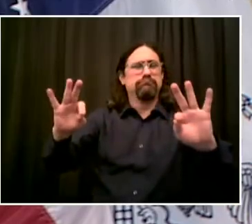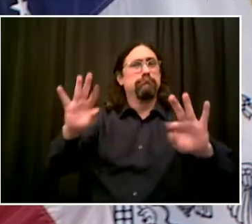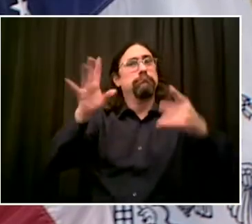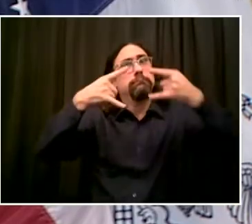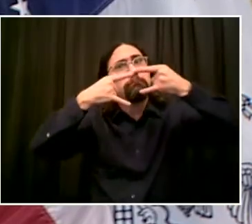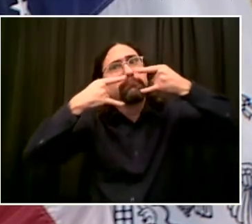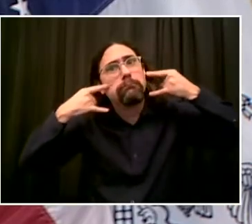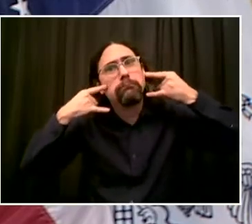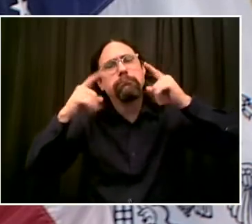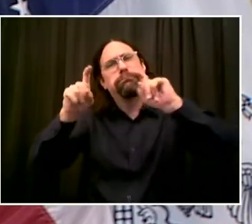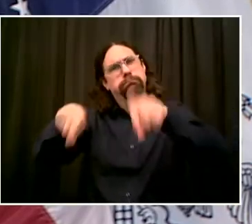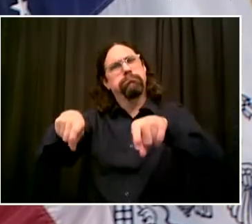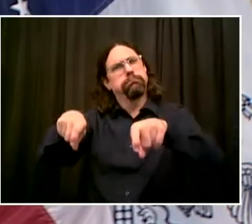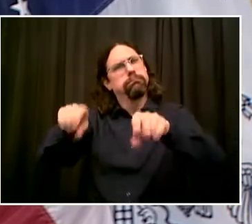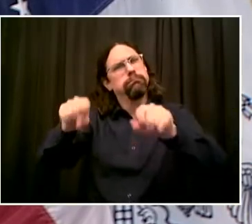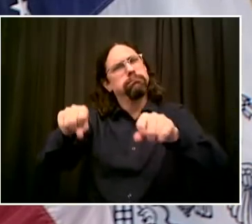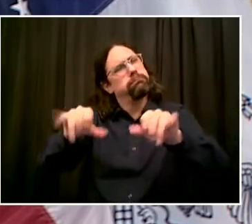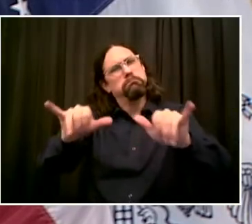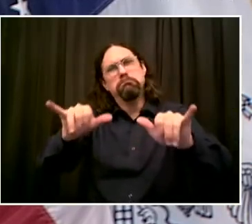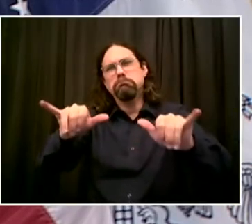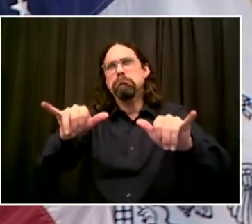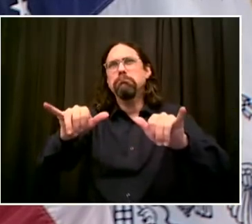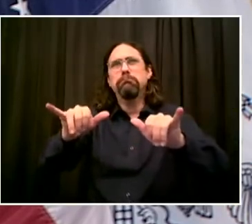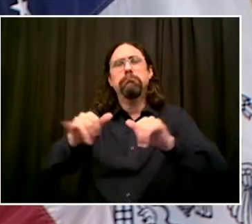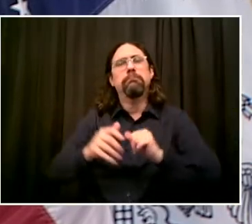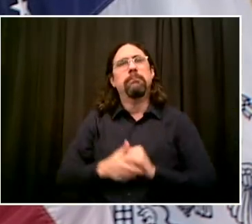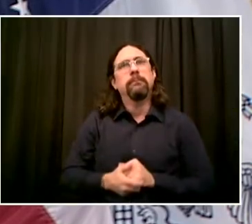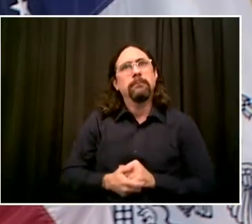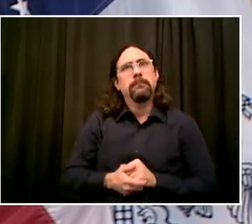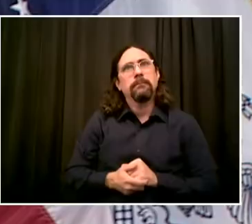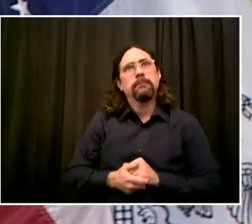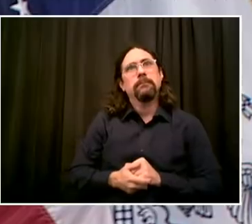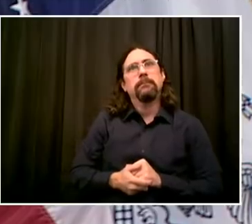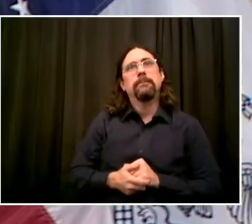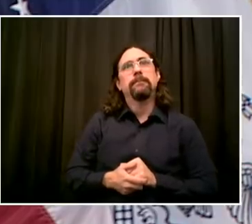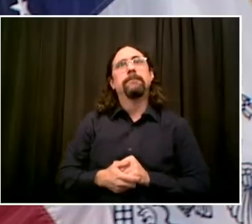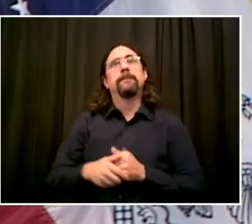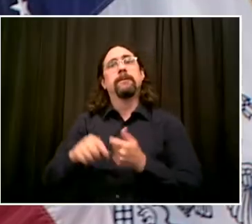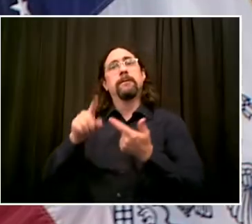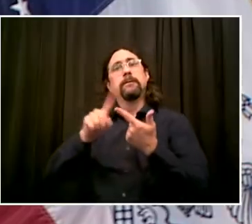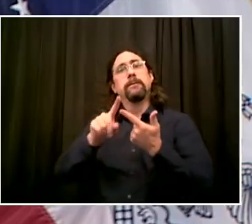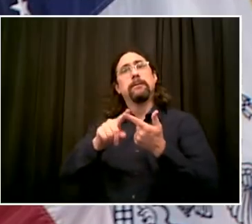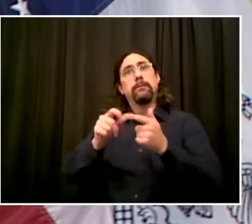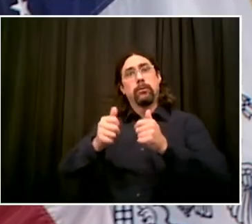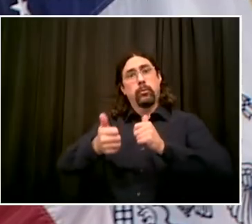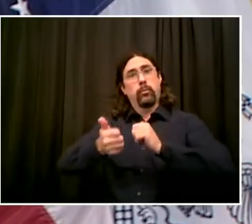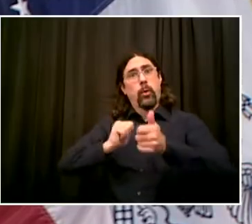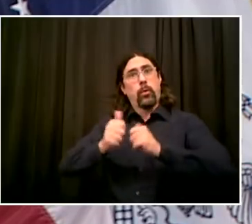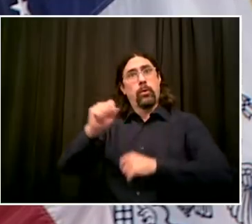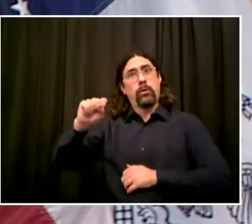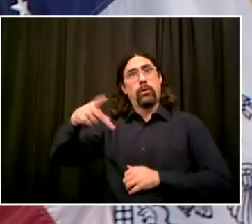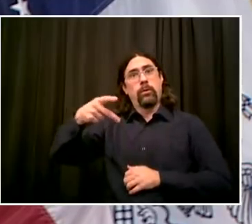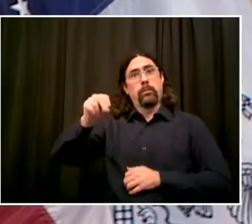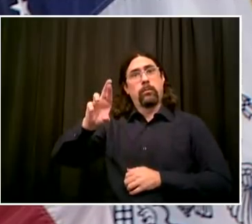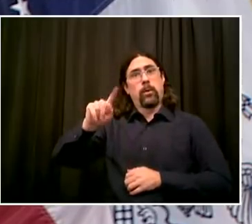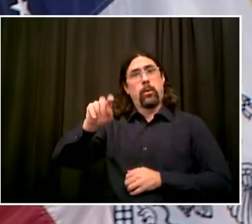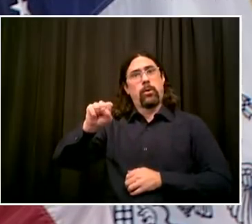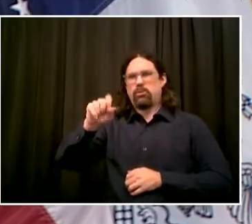DISTANCING, OF COSURE WENDEE FACE COVERINGS, YOU THINK ABOUT THE THINGS THAT ARE OUTDOORS, THAT ARE PART OF